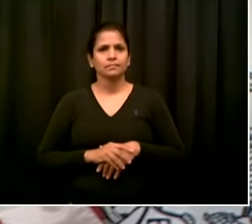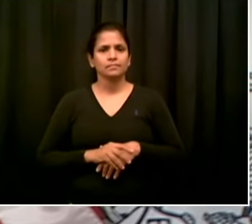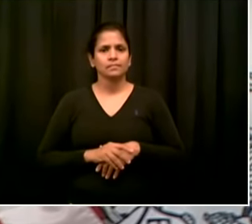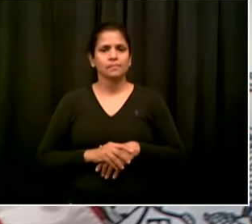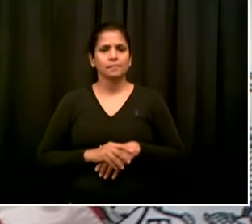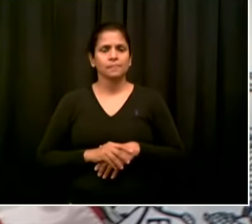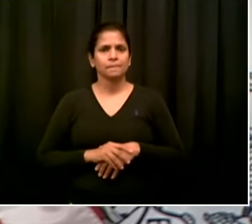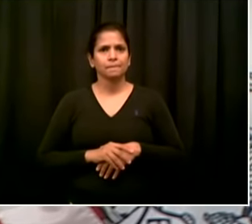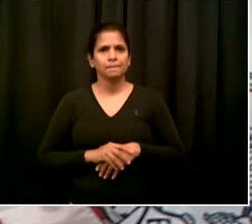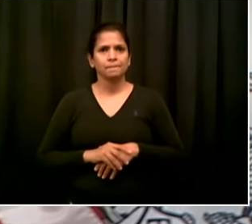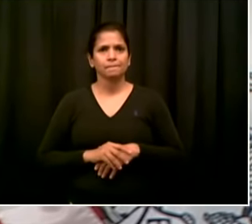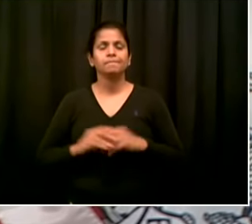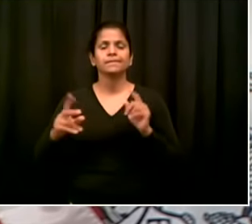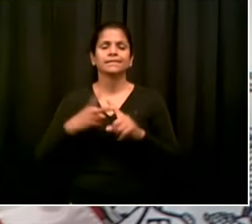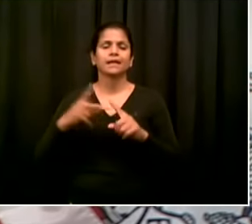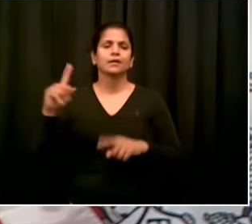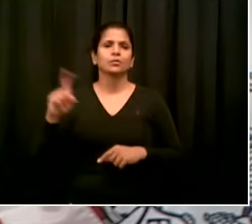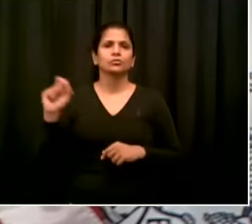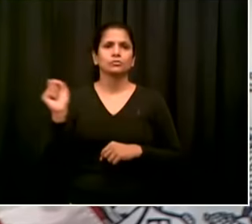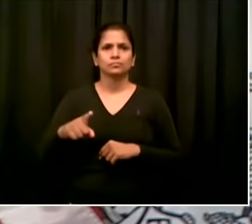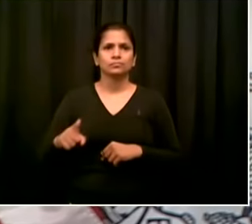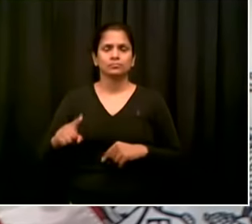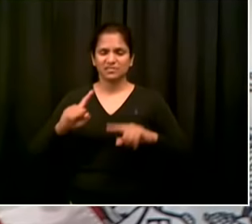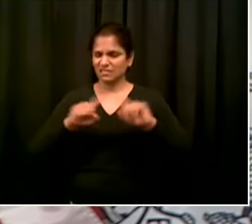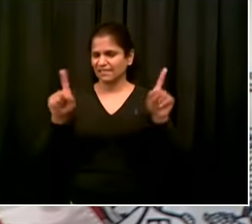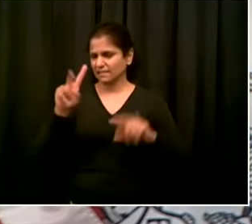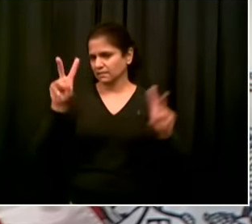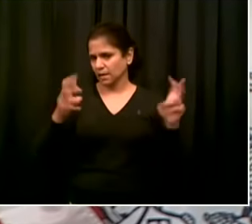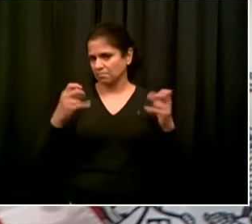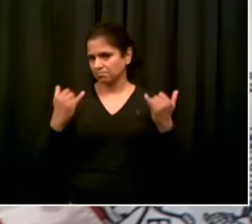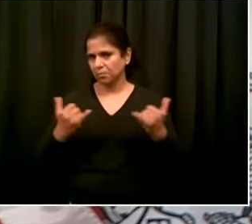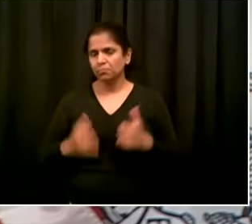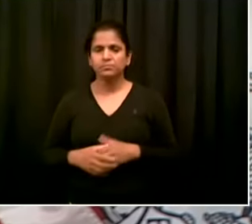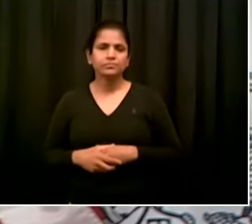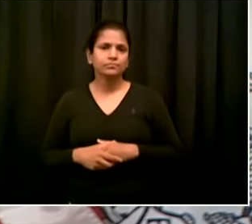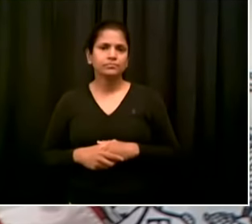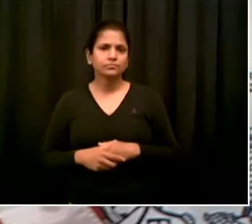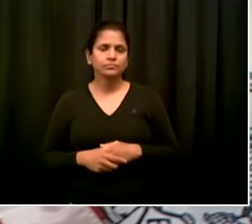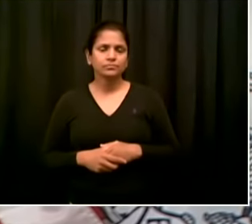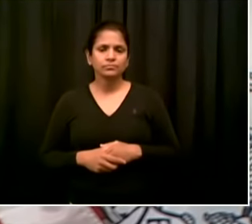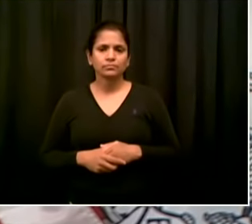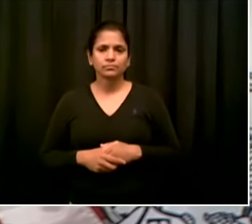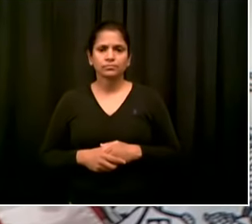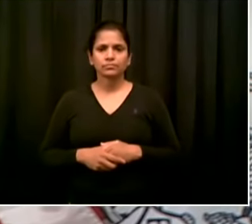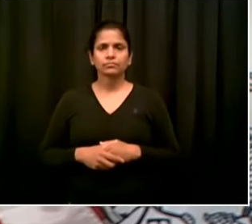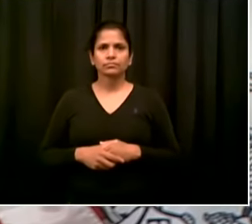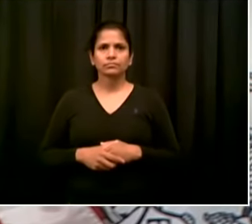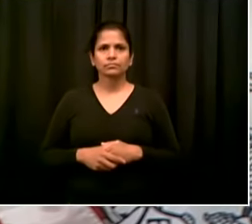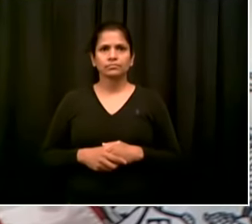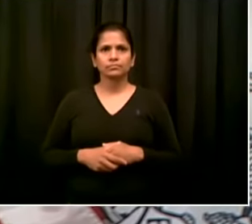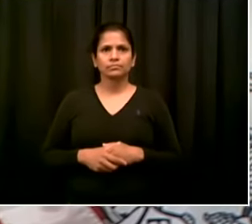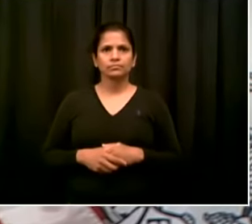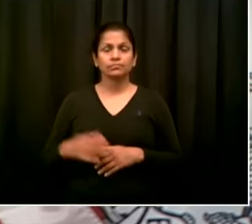NEIGHBORHOODS, WH WATE ARE SEEING AGAIN, NINE ZIP CODES. NOET VEN THE